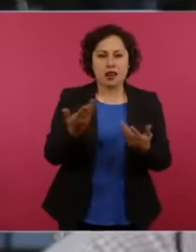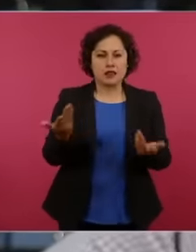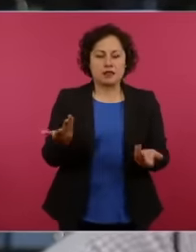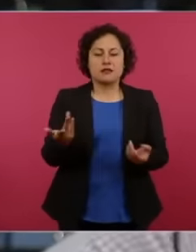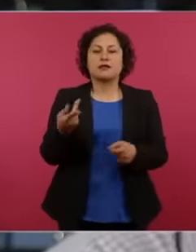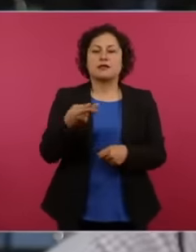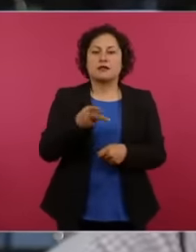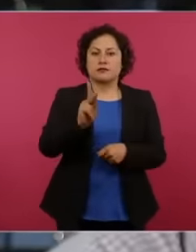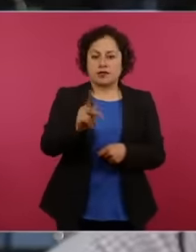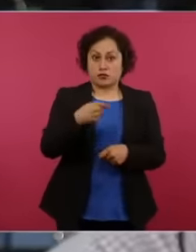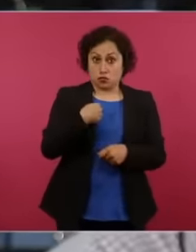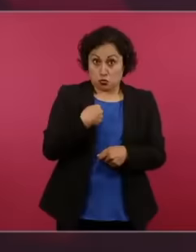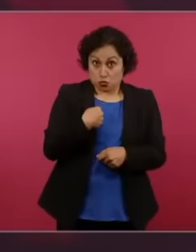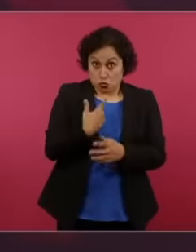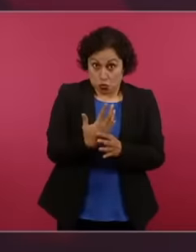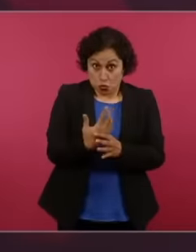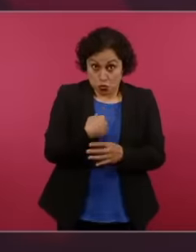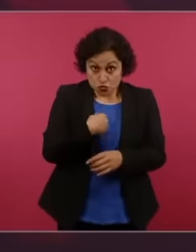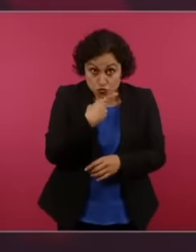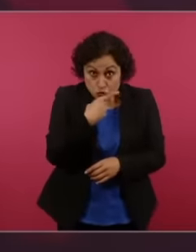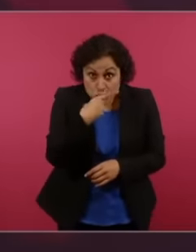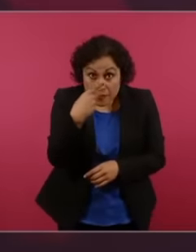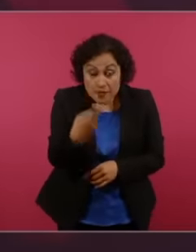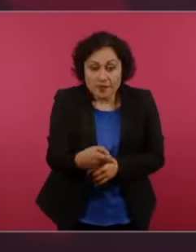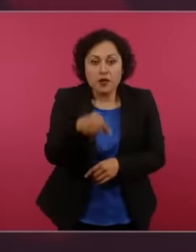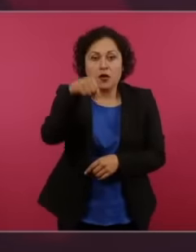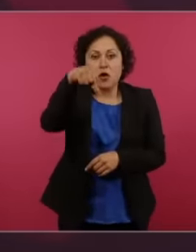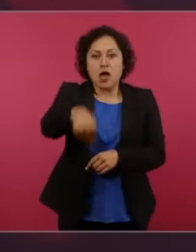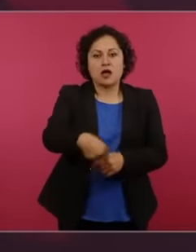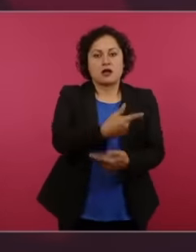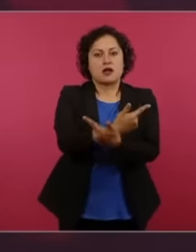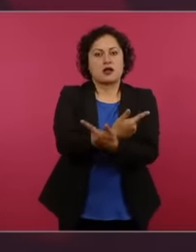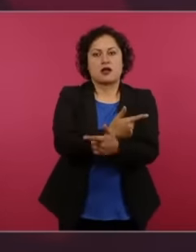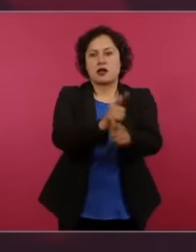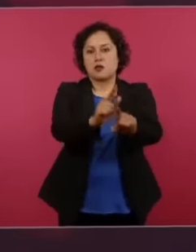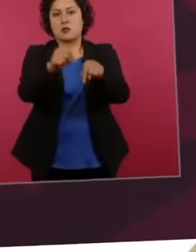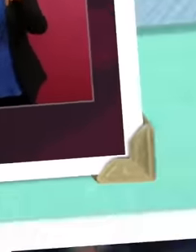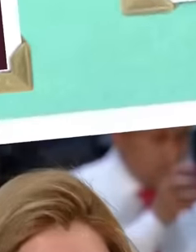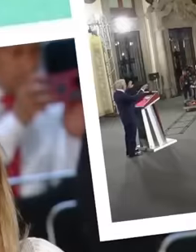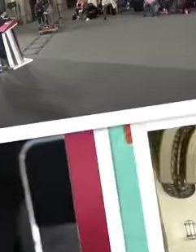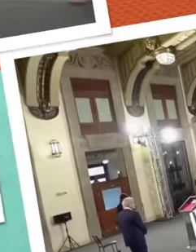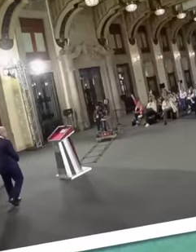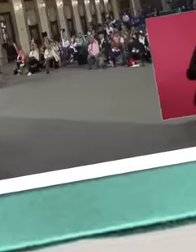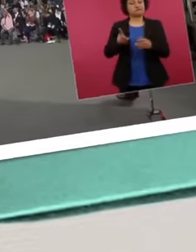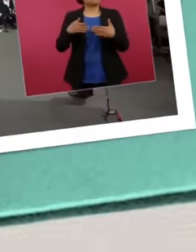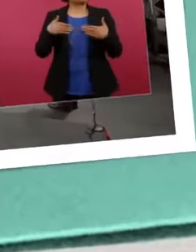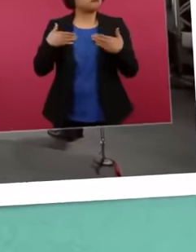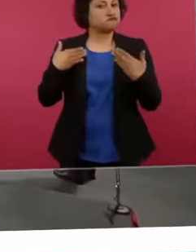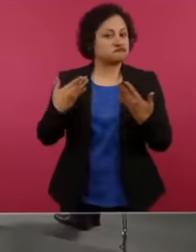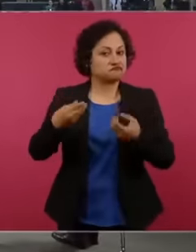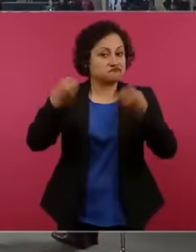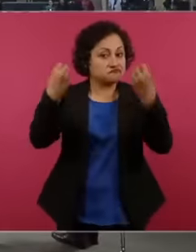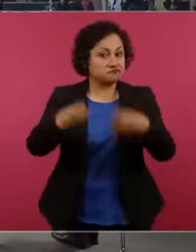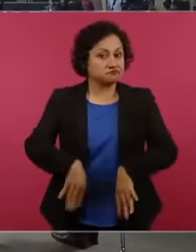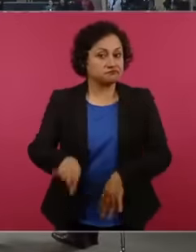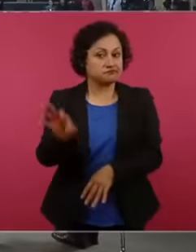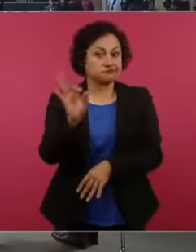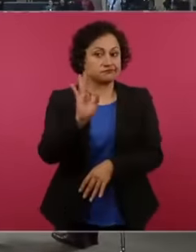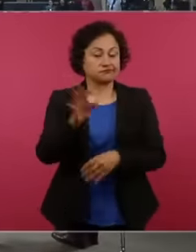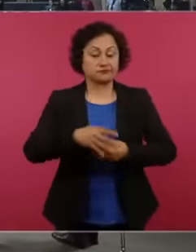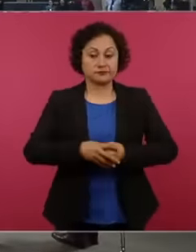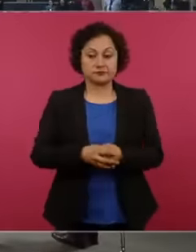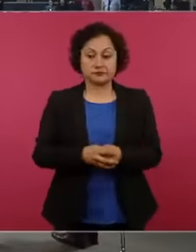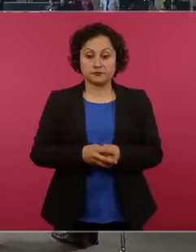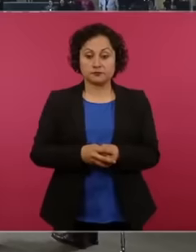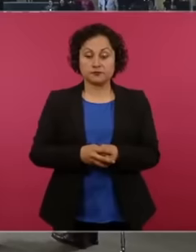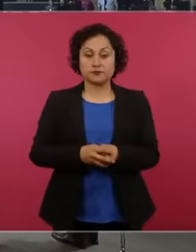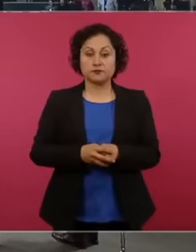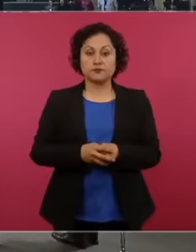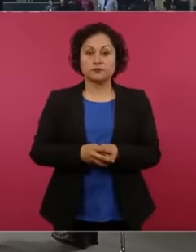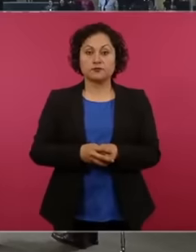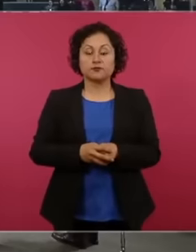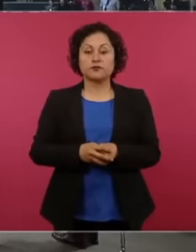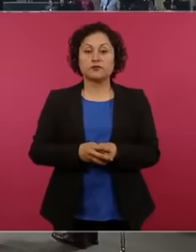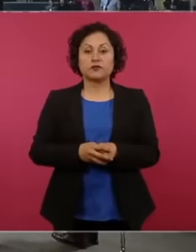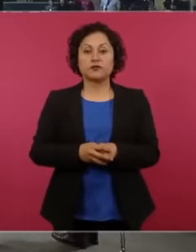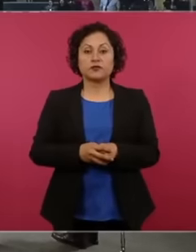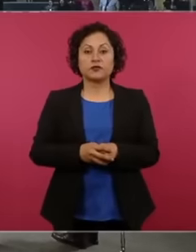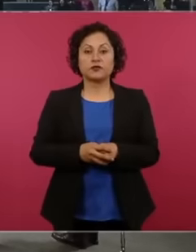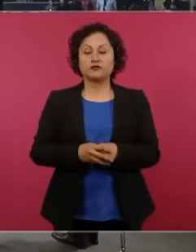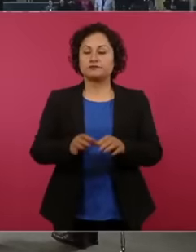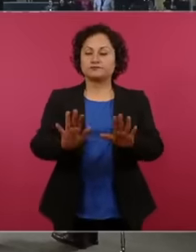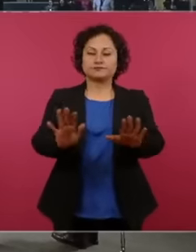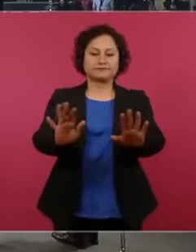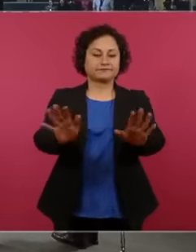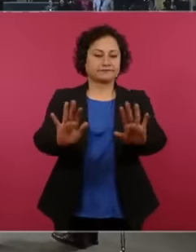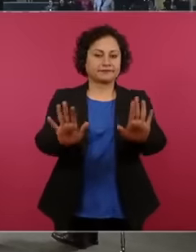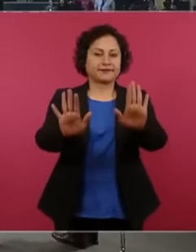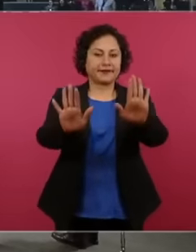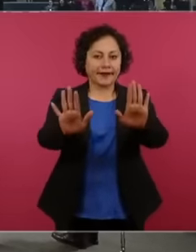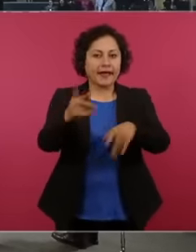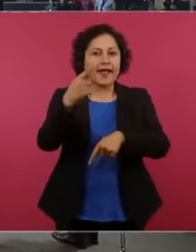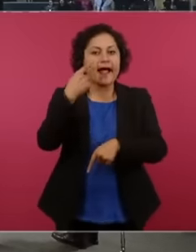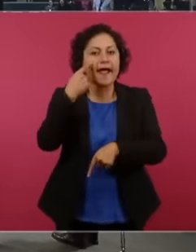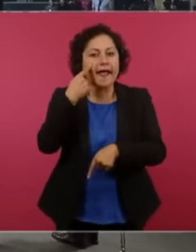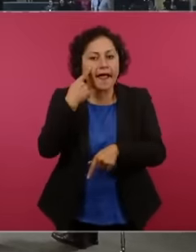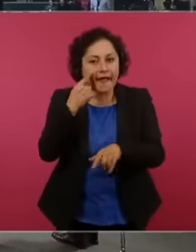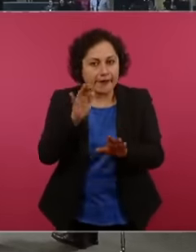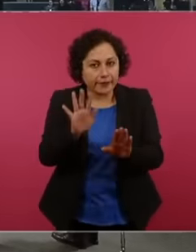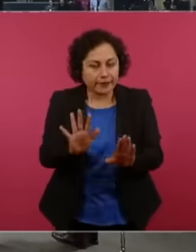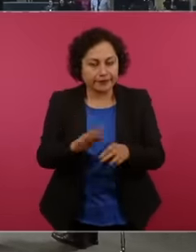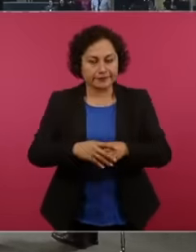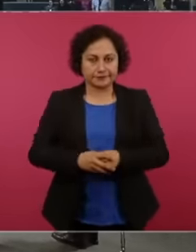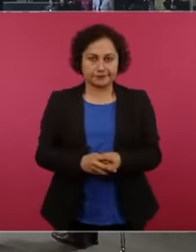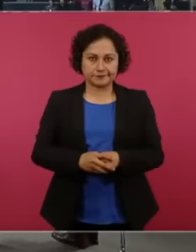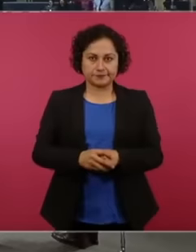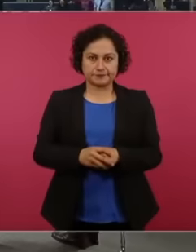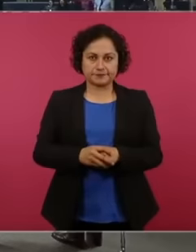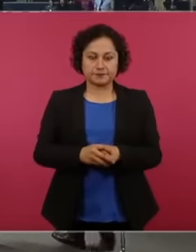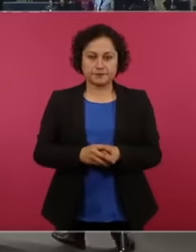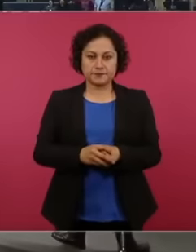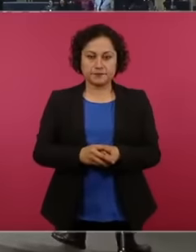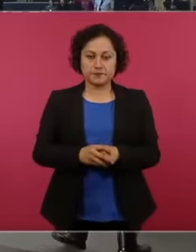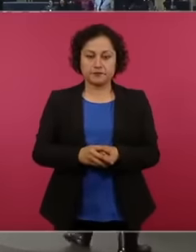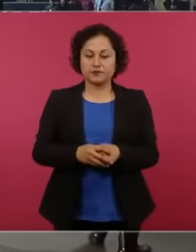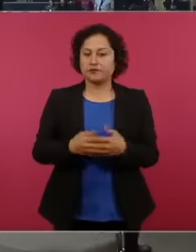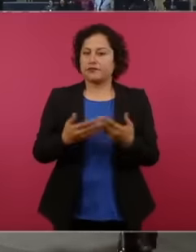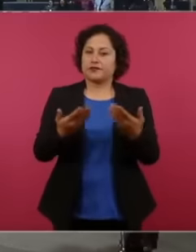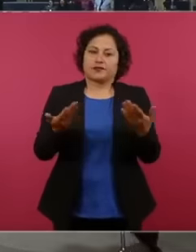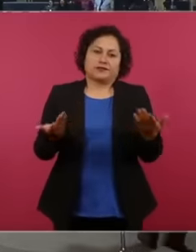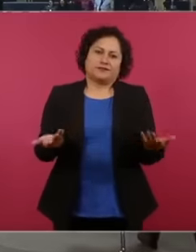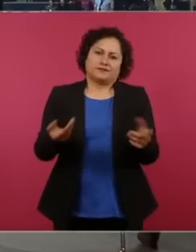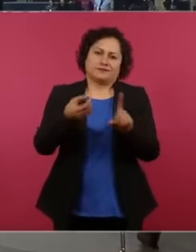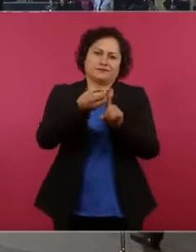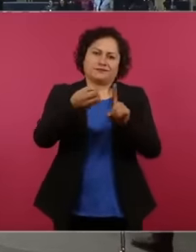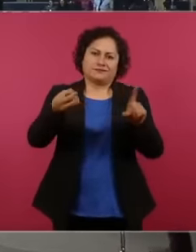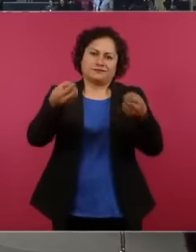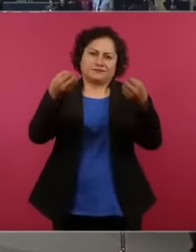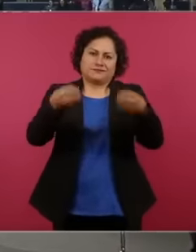morning no no no no Oh let's go let's go here, if not there is no order or let's